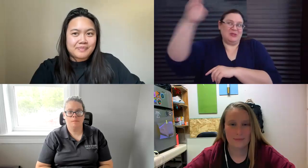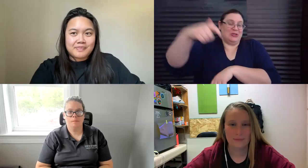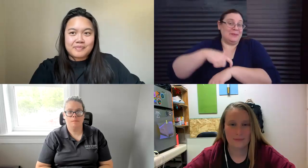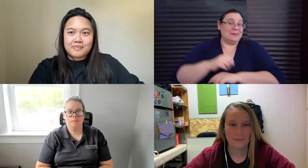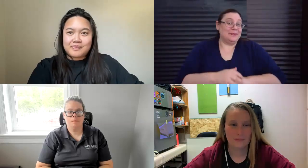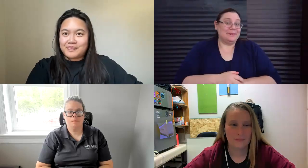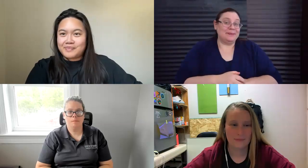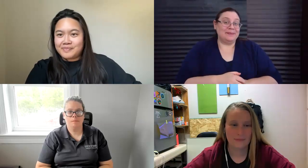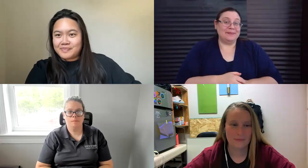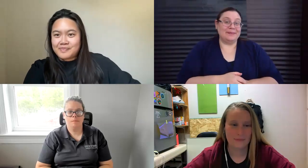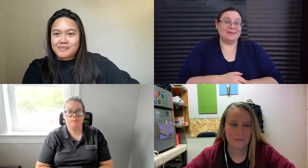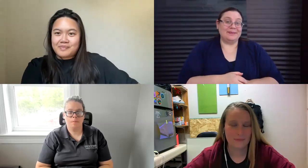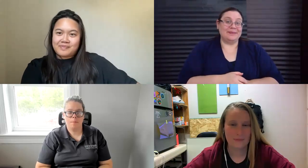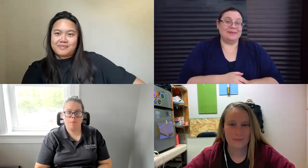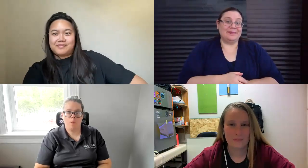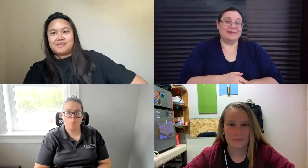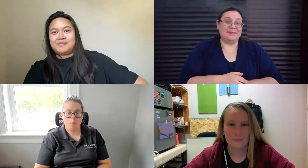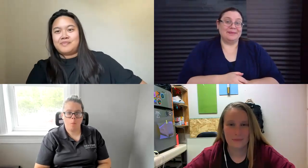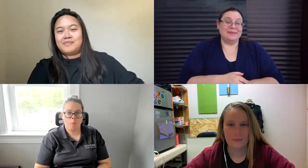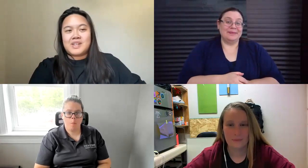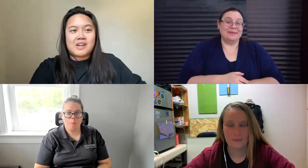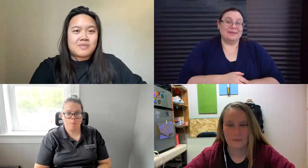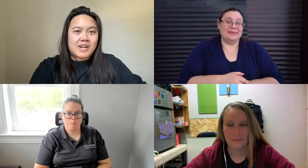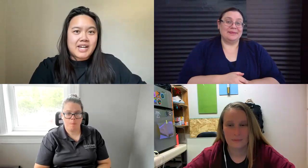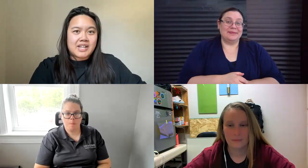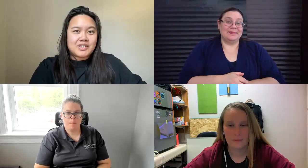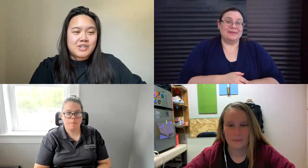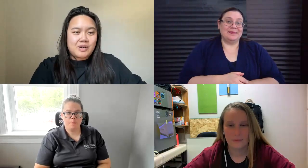All right.